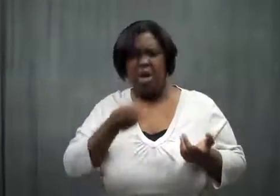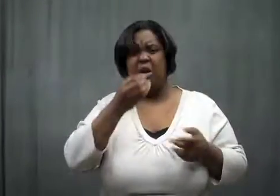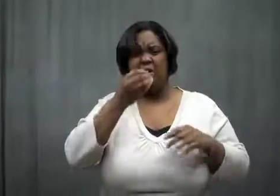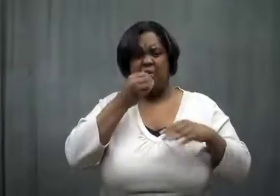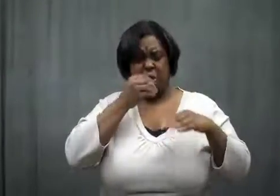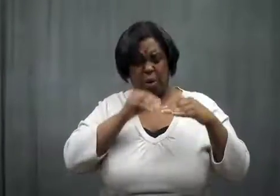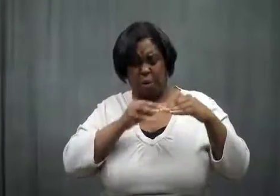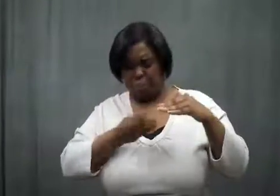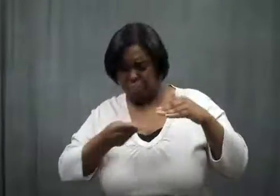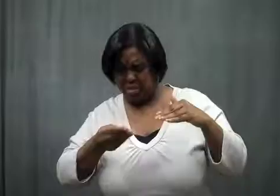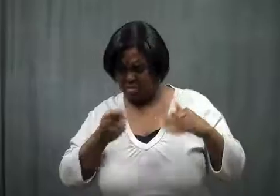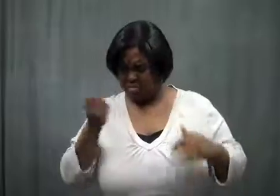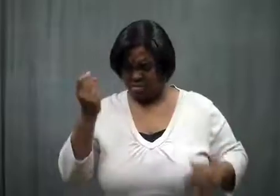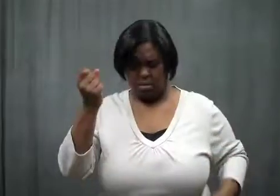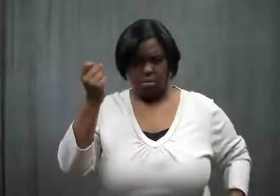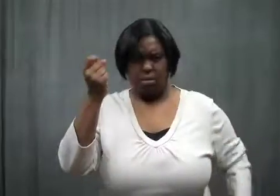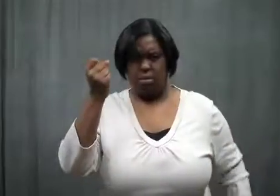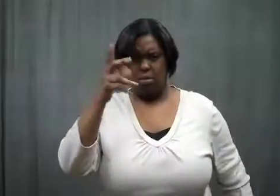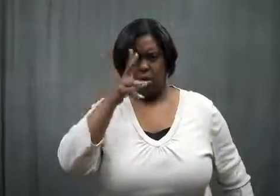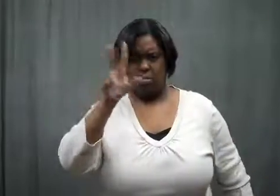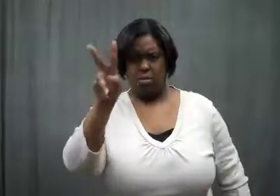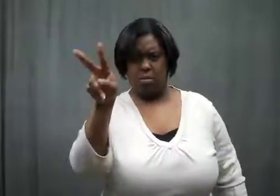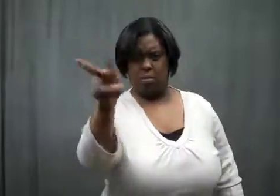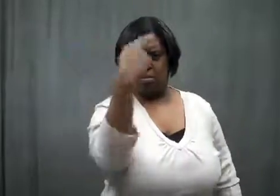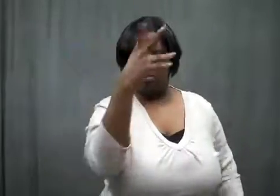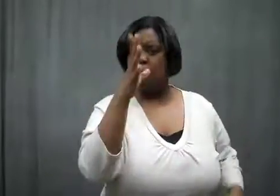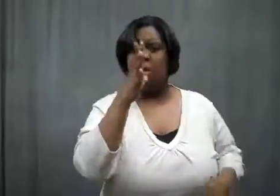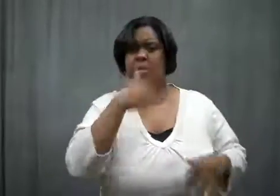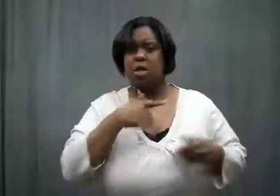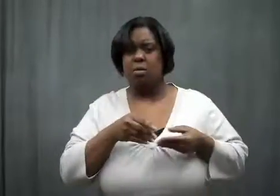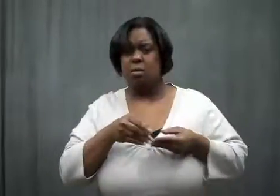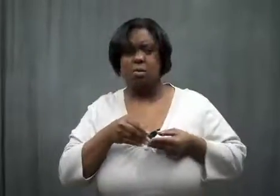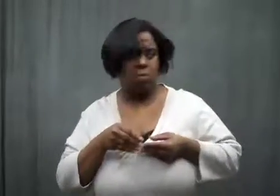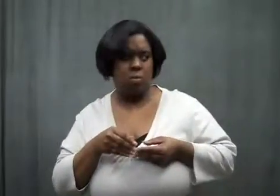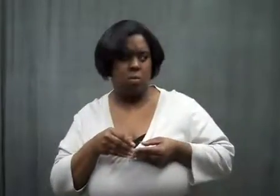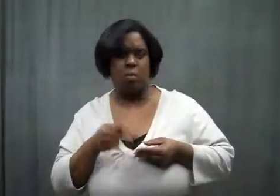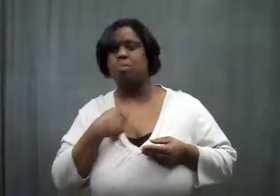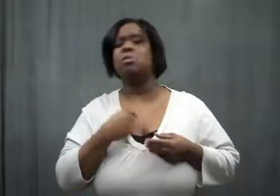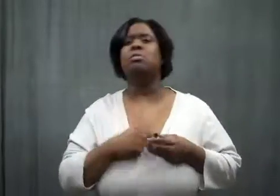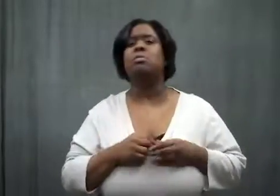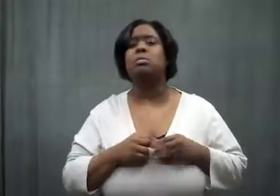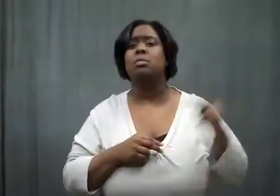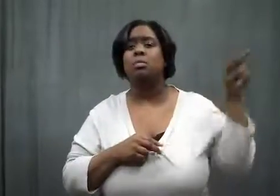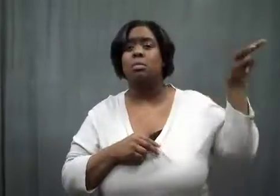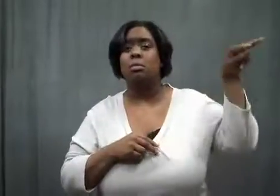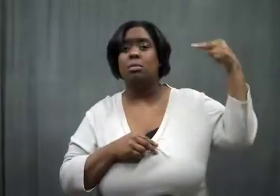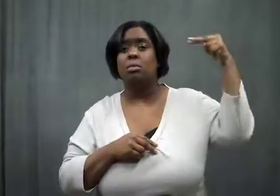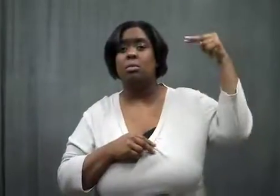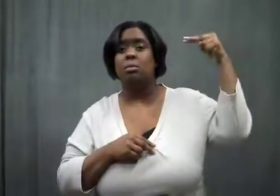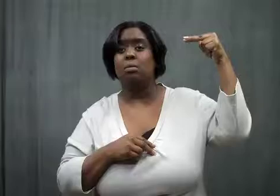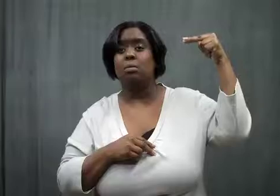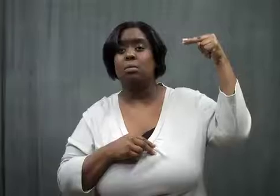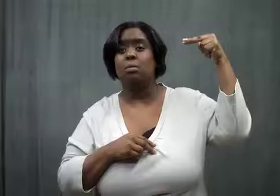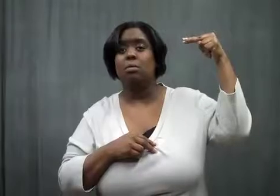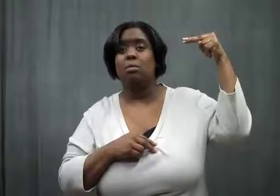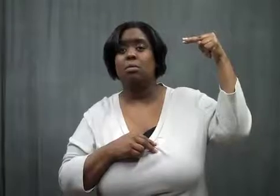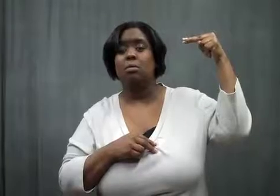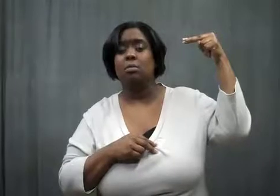The food was all wet. She was puzzled. She shot a look over at me. I tried to look innocent.